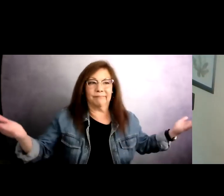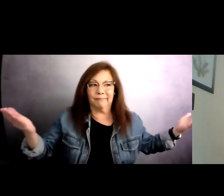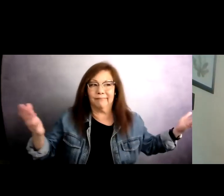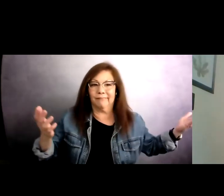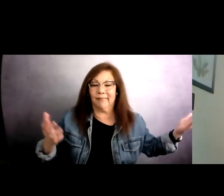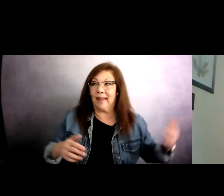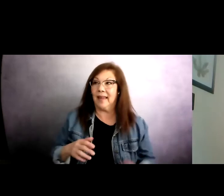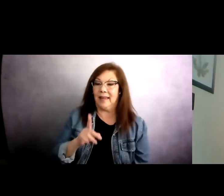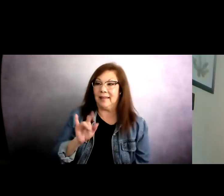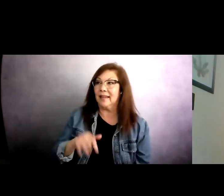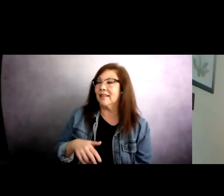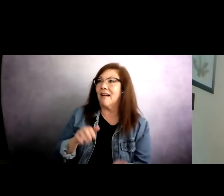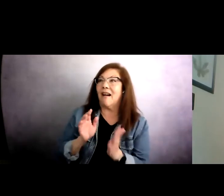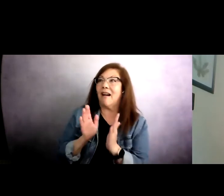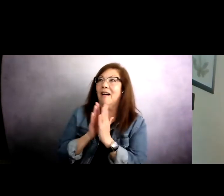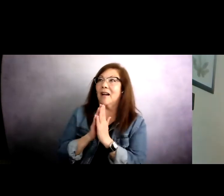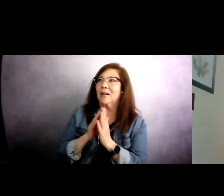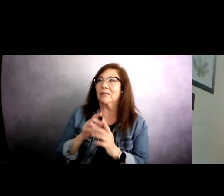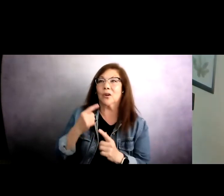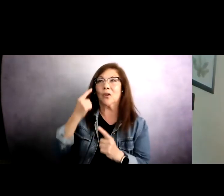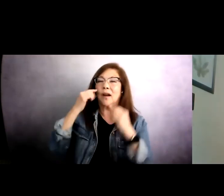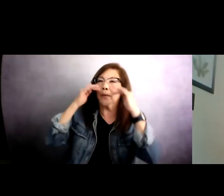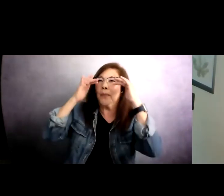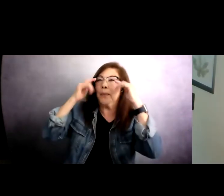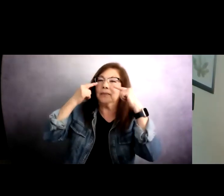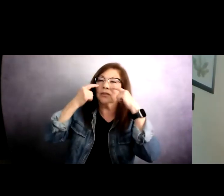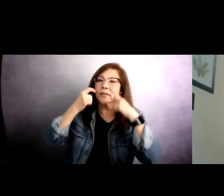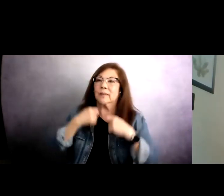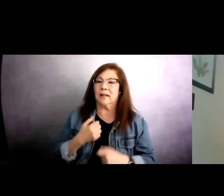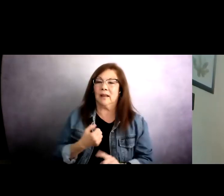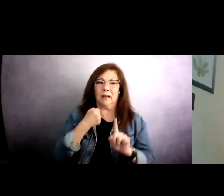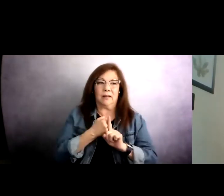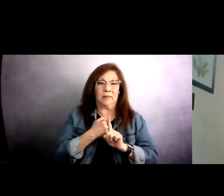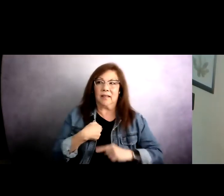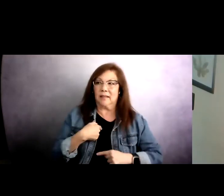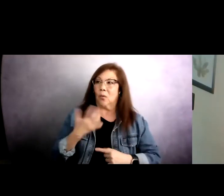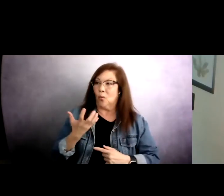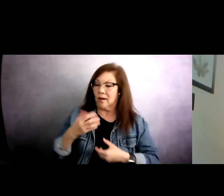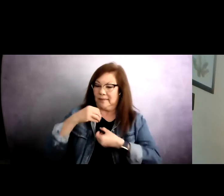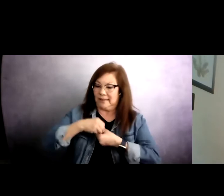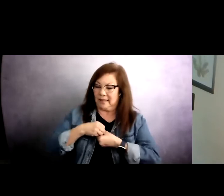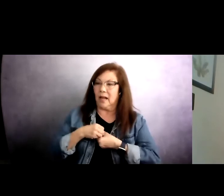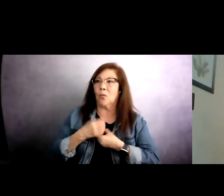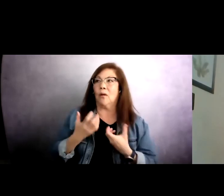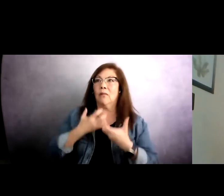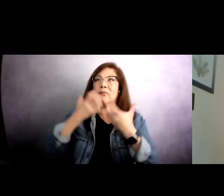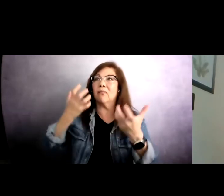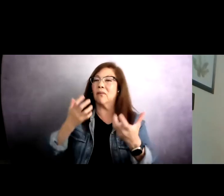eyes filled with strange tears. There is a part of her that wanted to cry out, to speak,